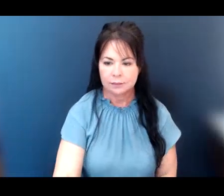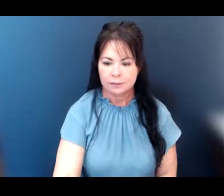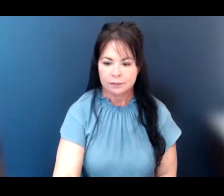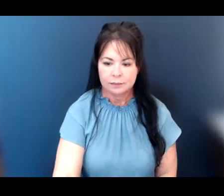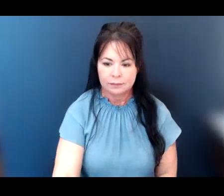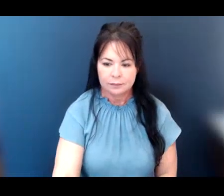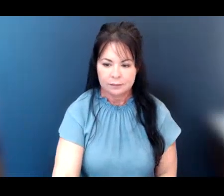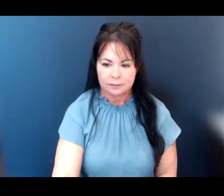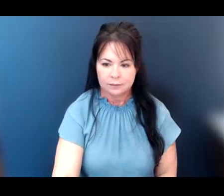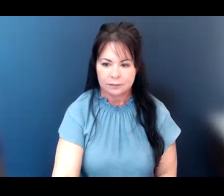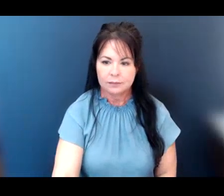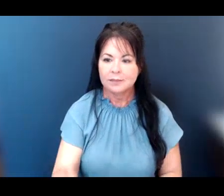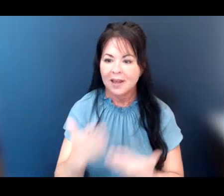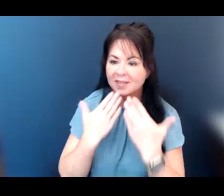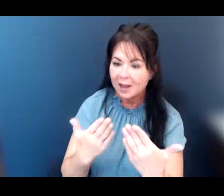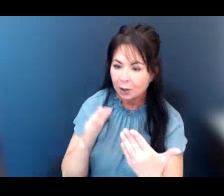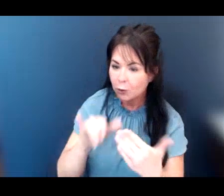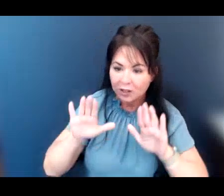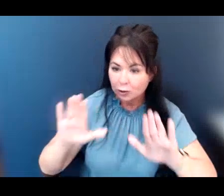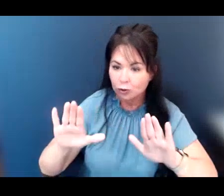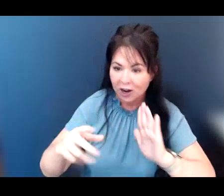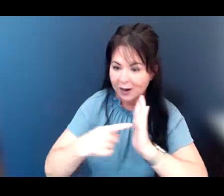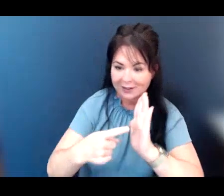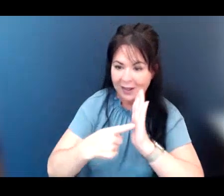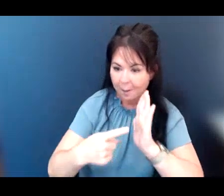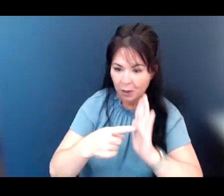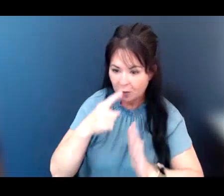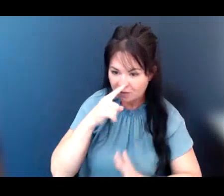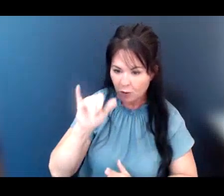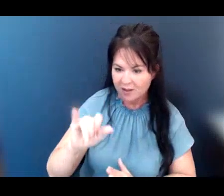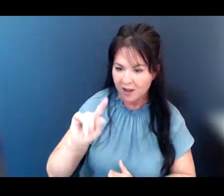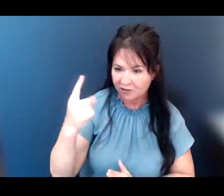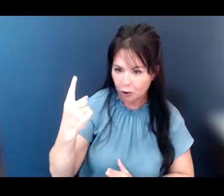That's also a really great example for that first question. I will switch gears a little bit